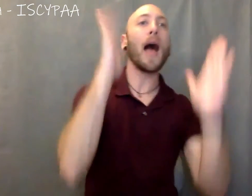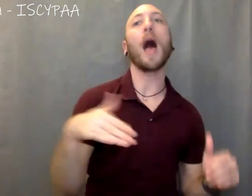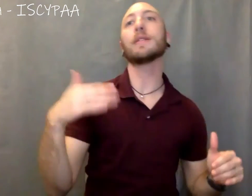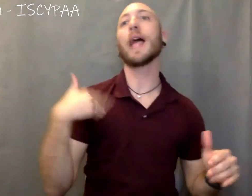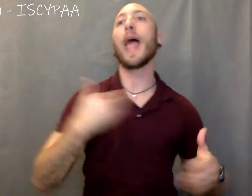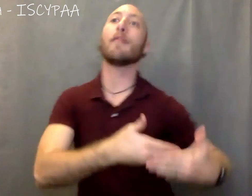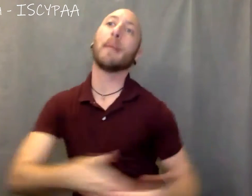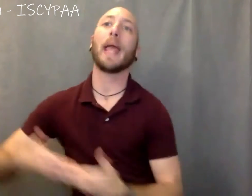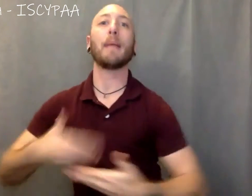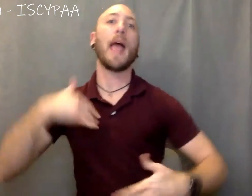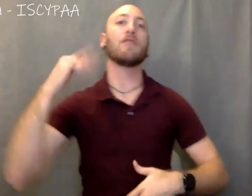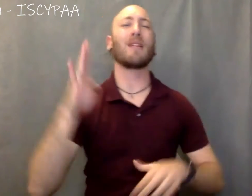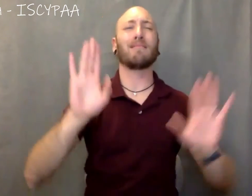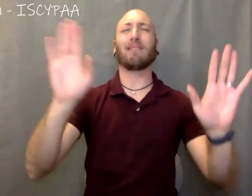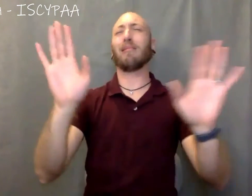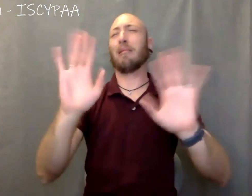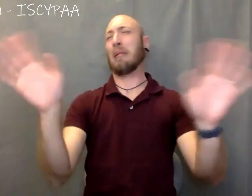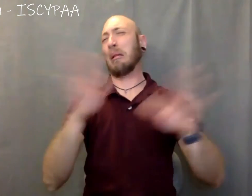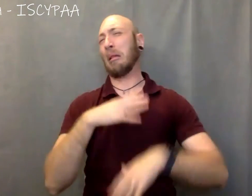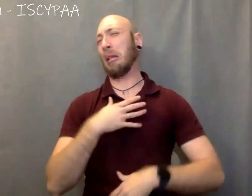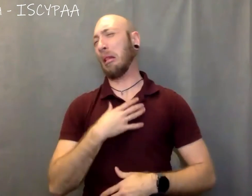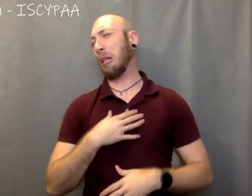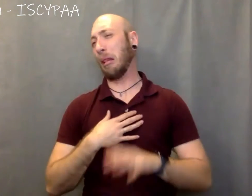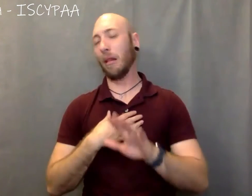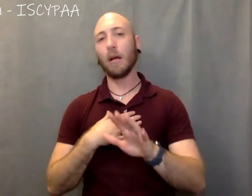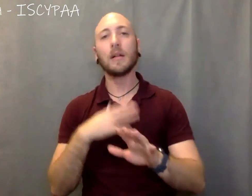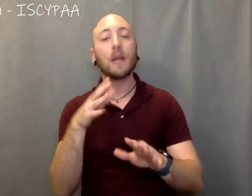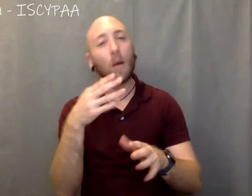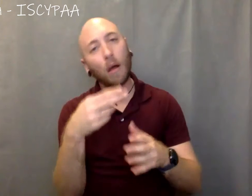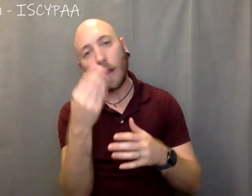and stuff like that, like, like do like I'll share real quick like what untreated